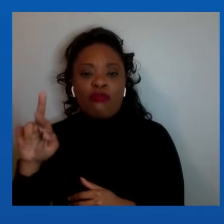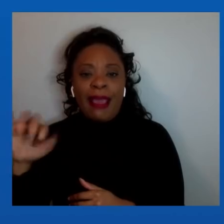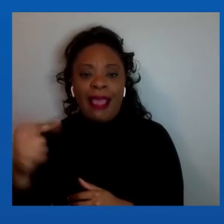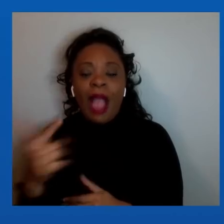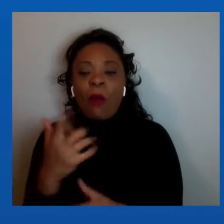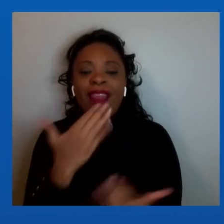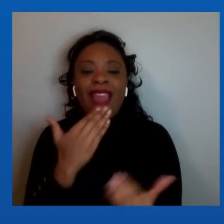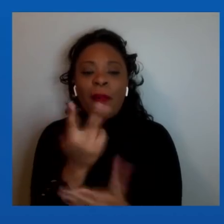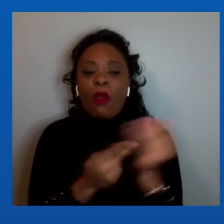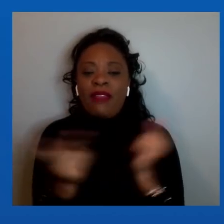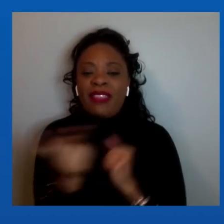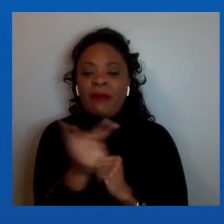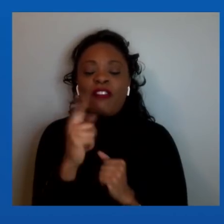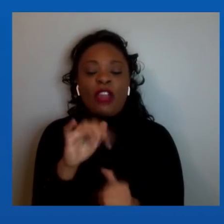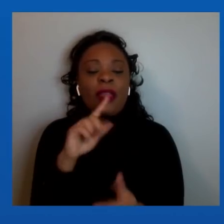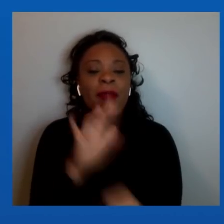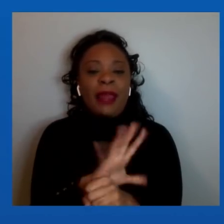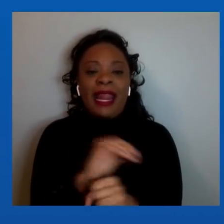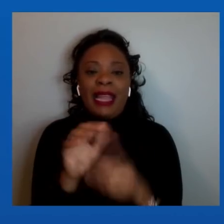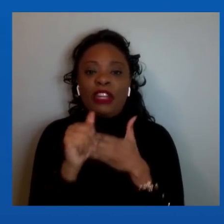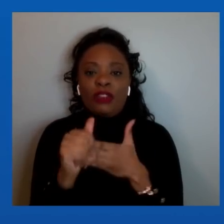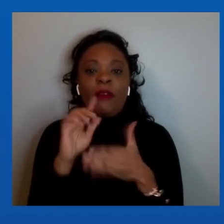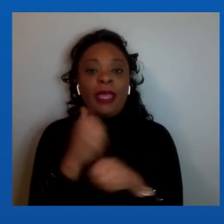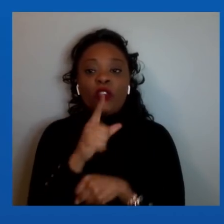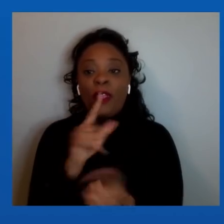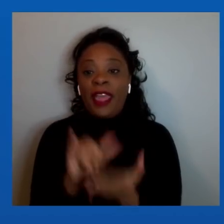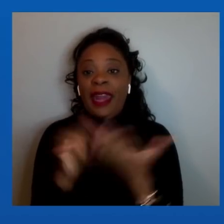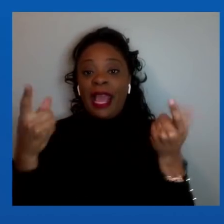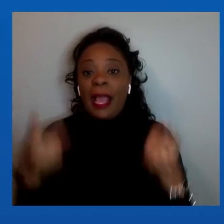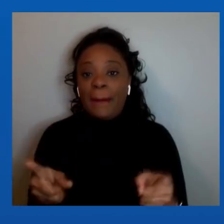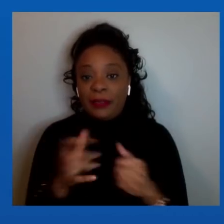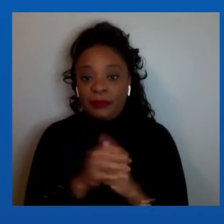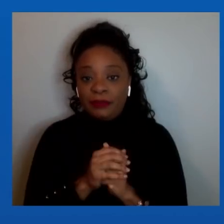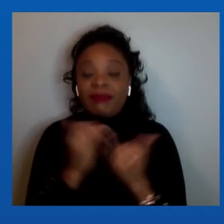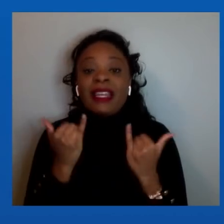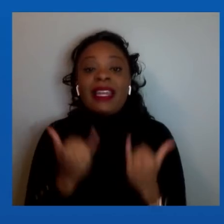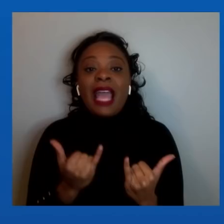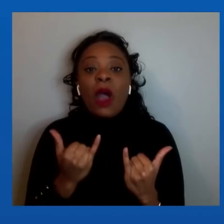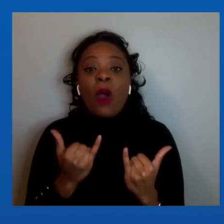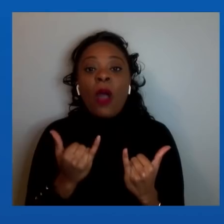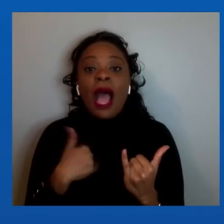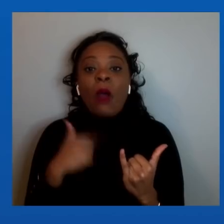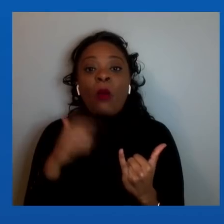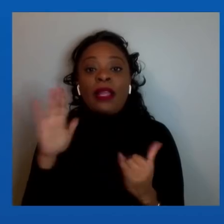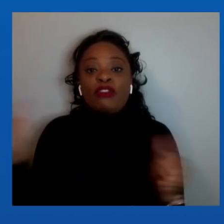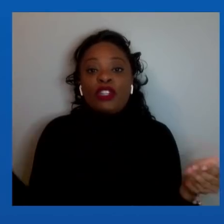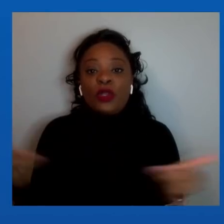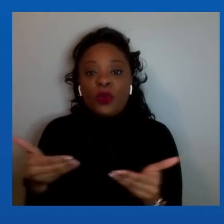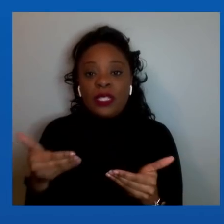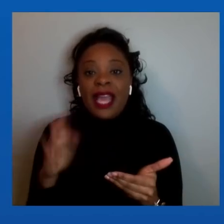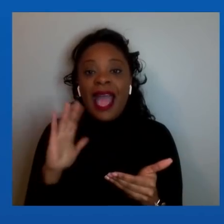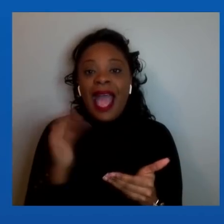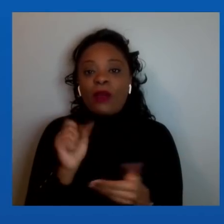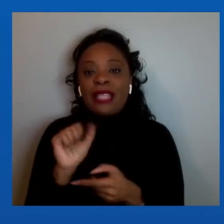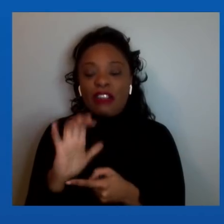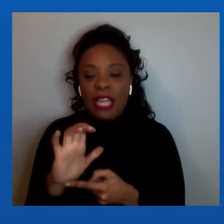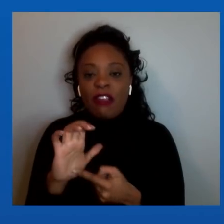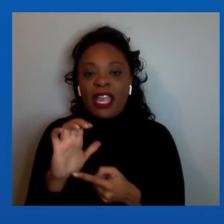and their leadership in making that happen. And now I am introducing, of course, our Secretary of Treasury Janet Yellen.